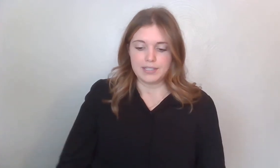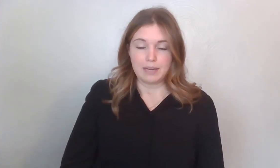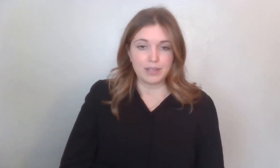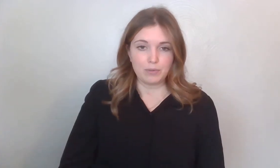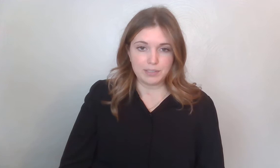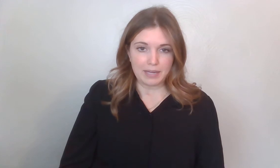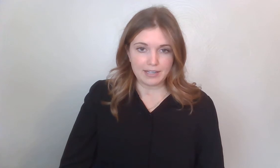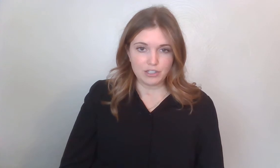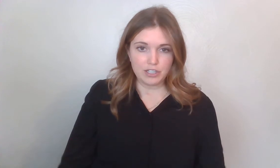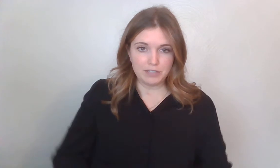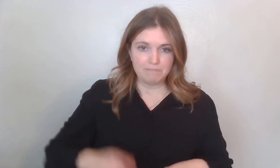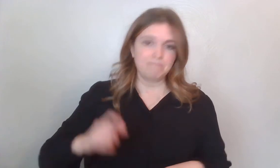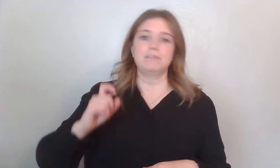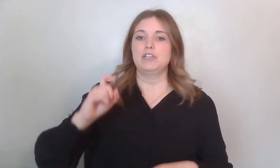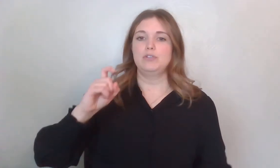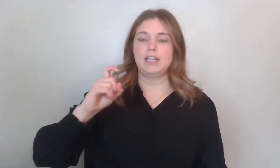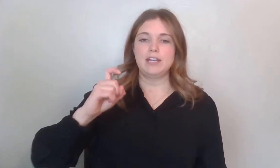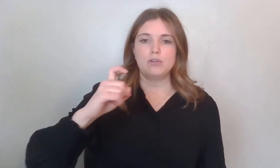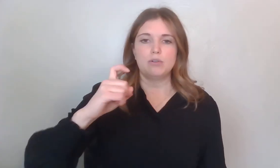Same thing with SPANISH. Here you take your